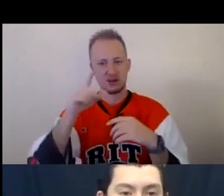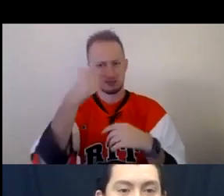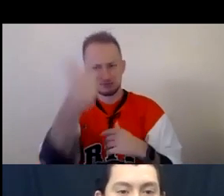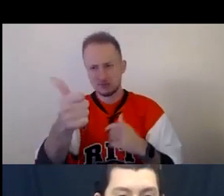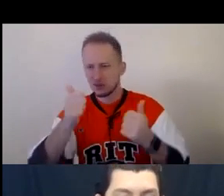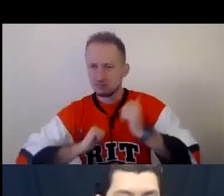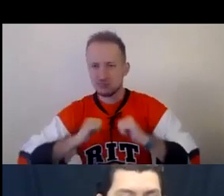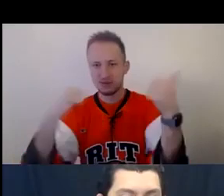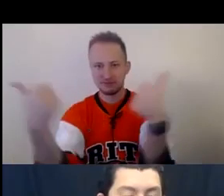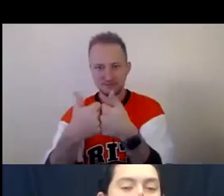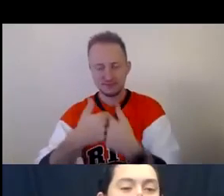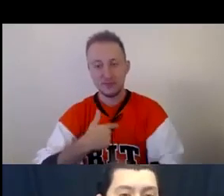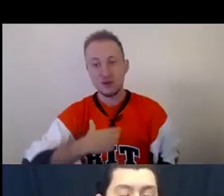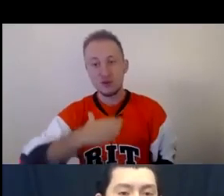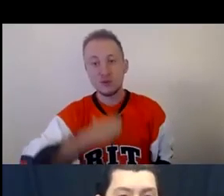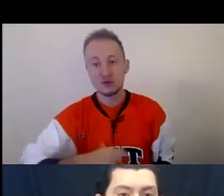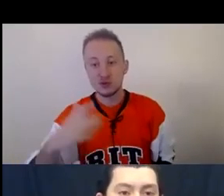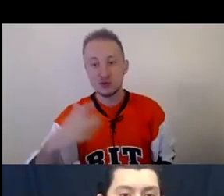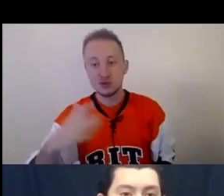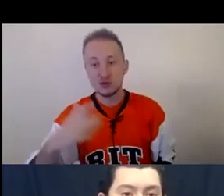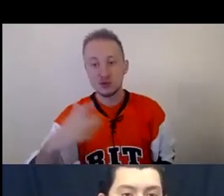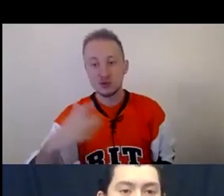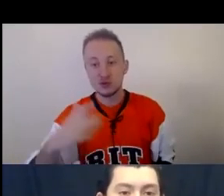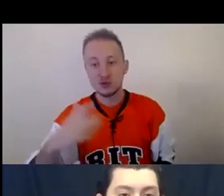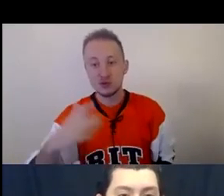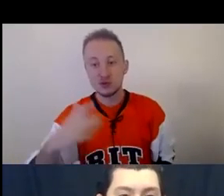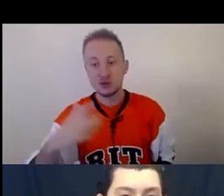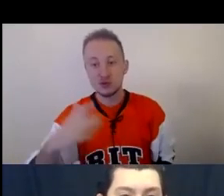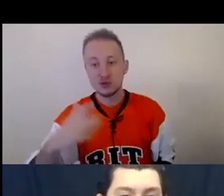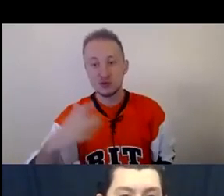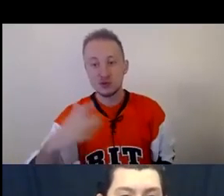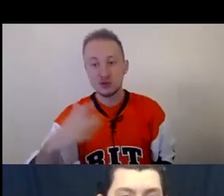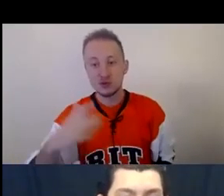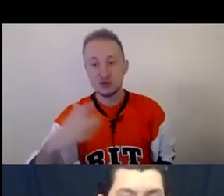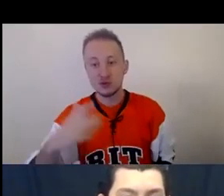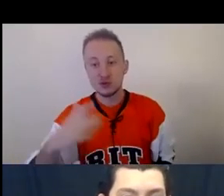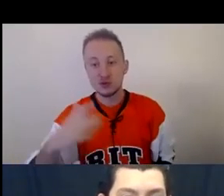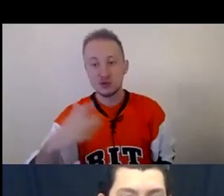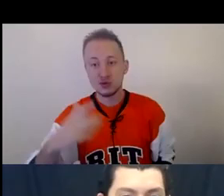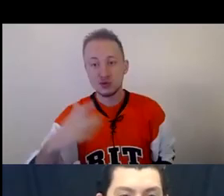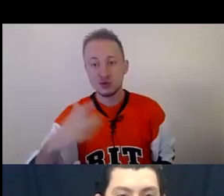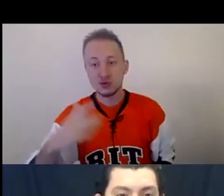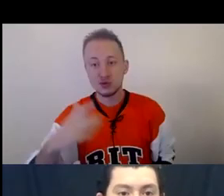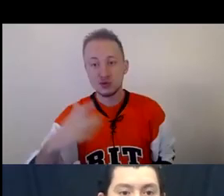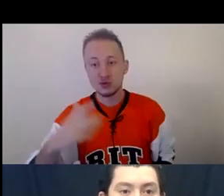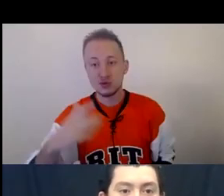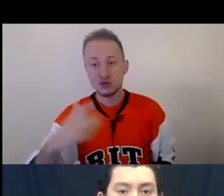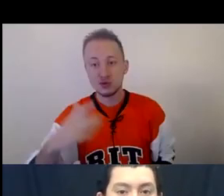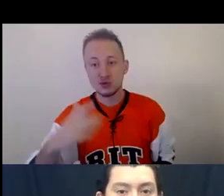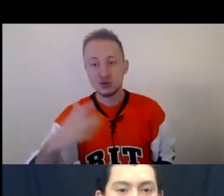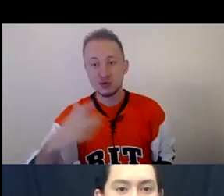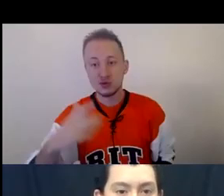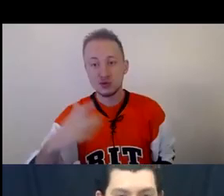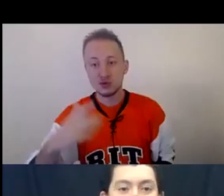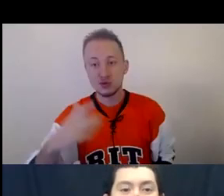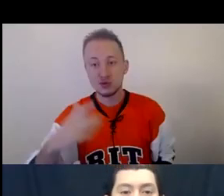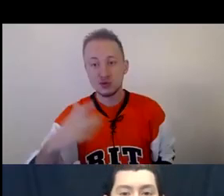So I wish the two of you good luck in this competition.